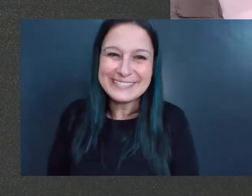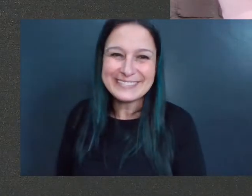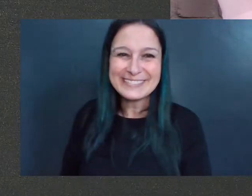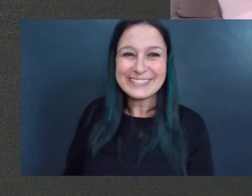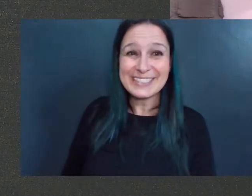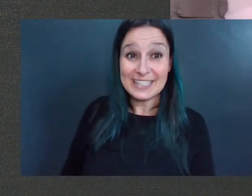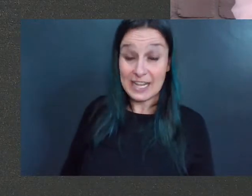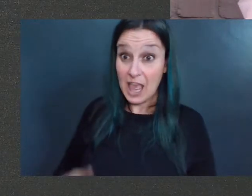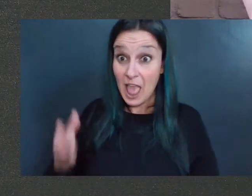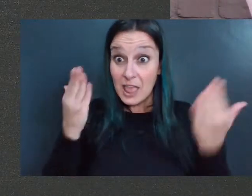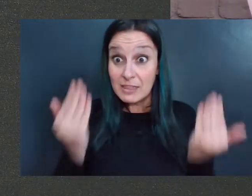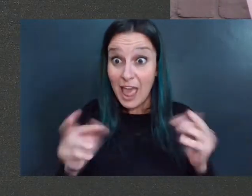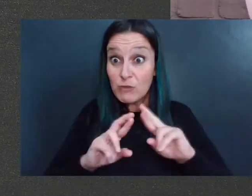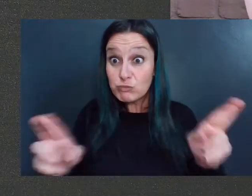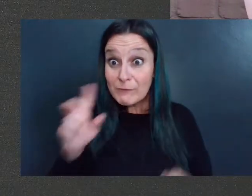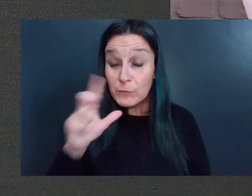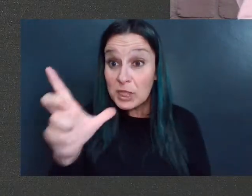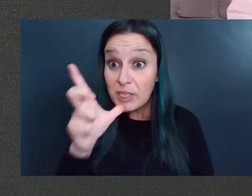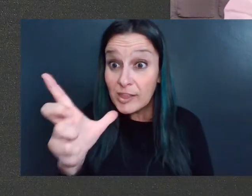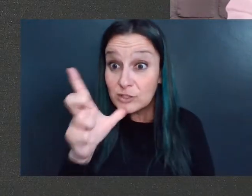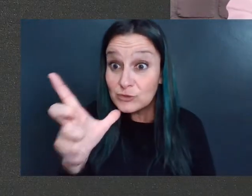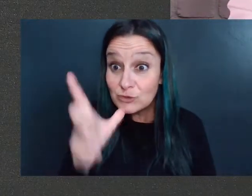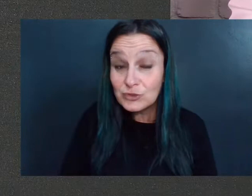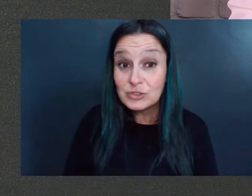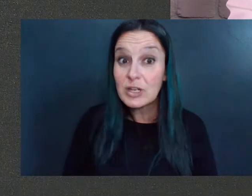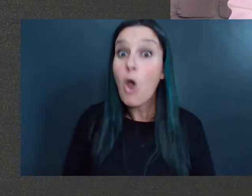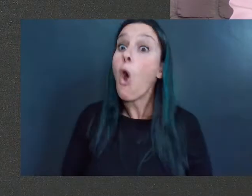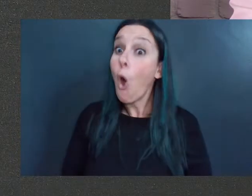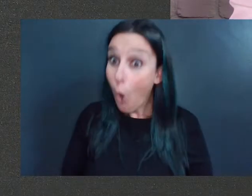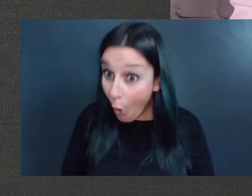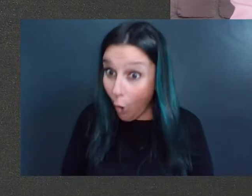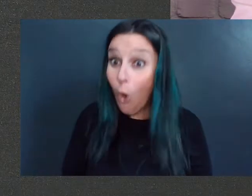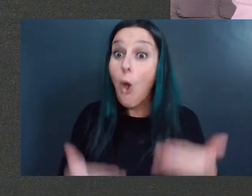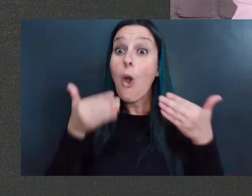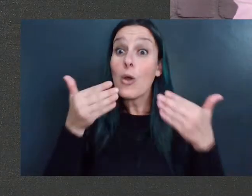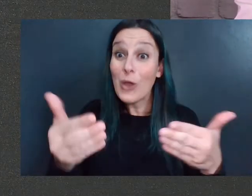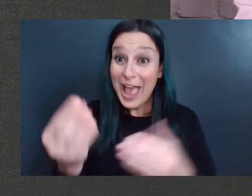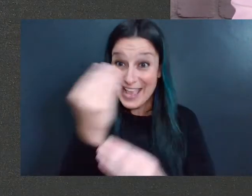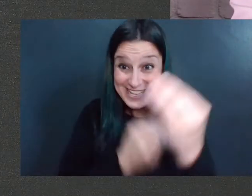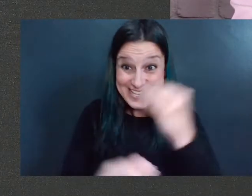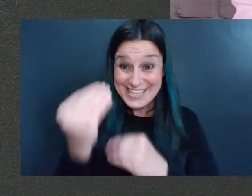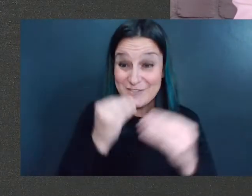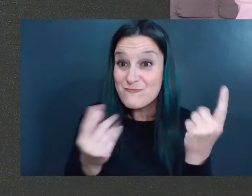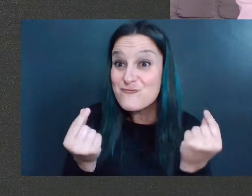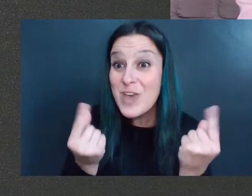He'll be ready for his lunch. Oh, so now he can eat his...